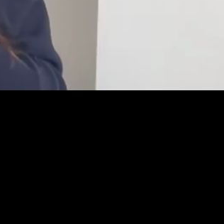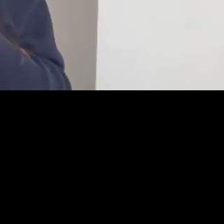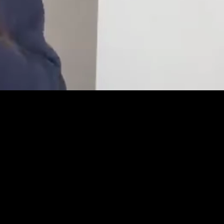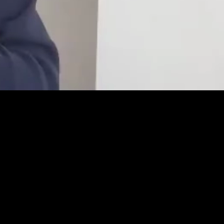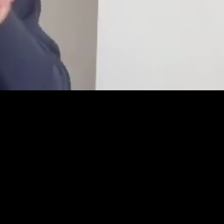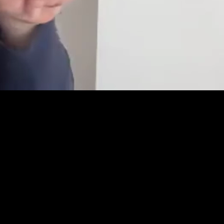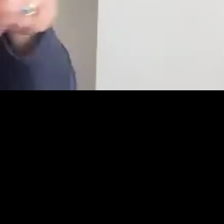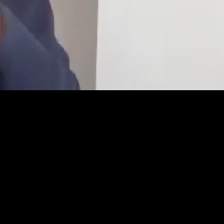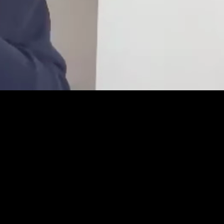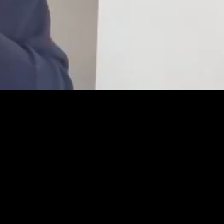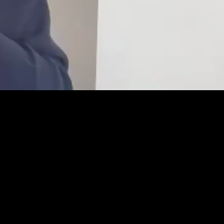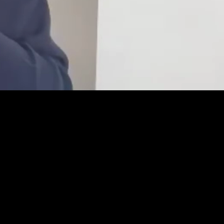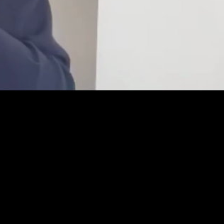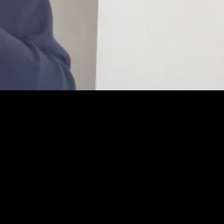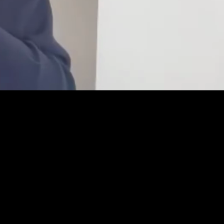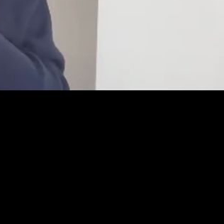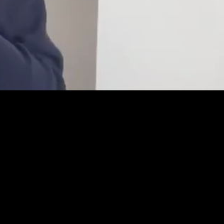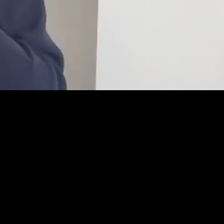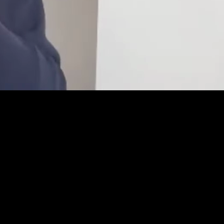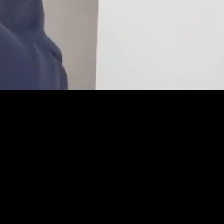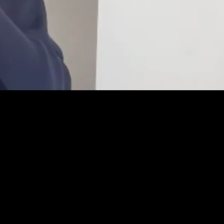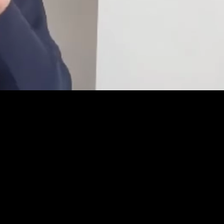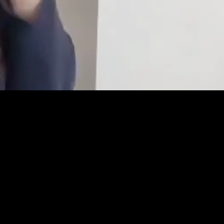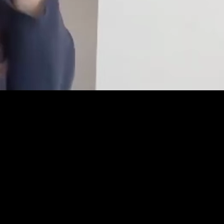Just Google, "Web builder, " and you'll find a bunch of them.